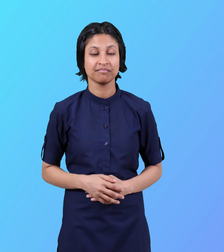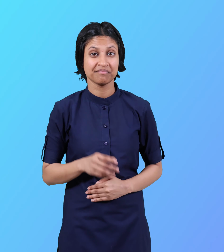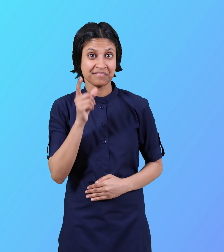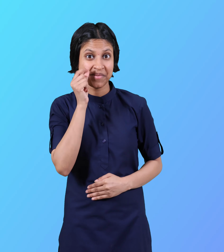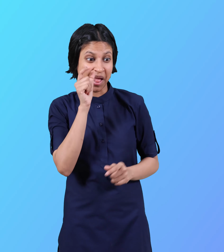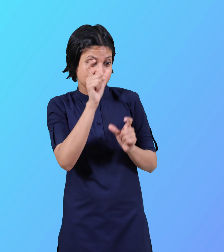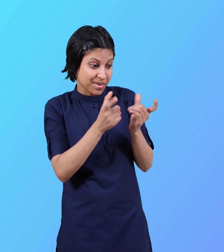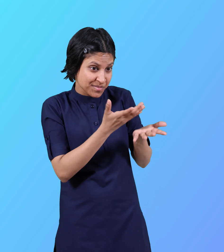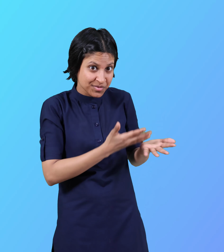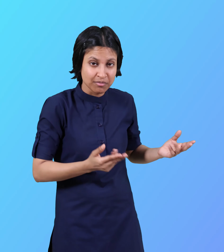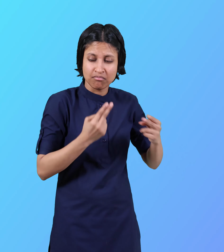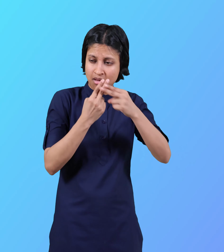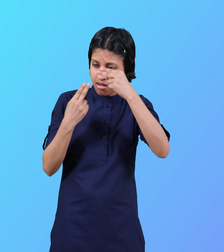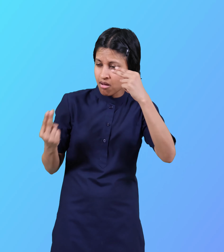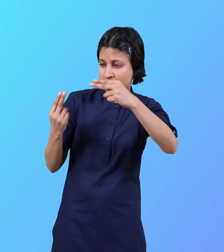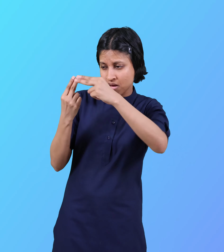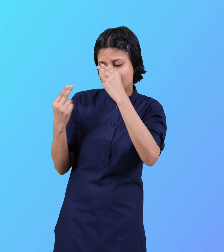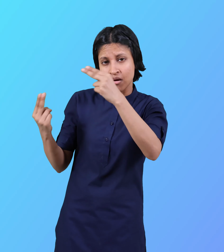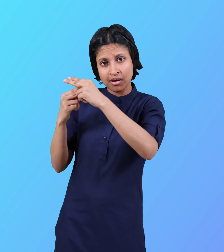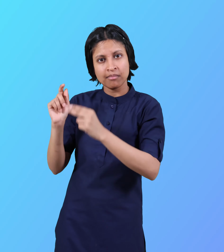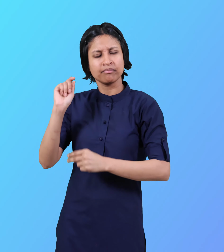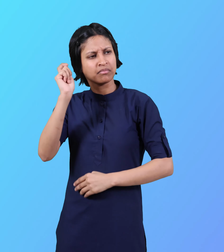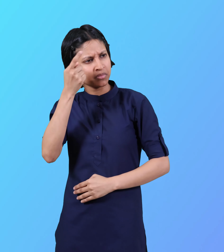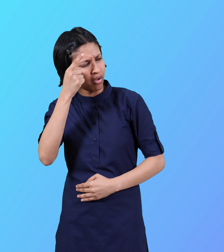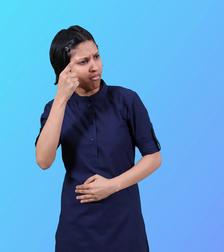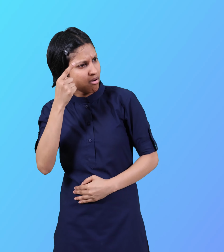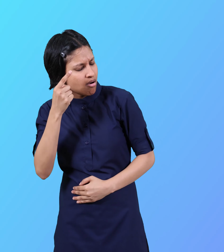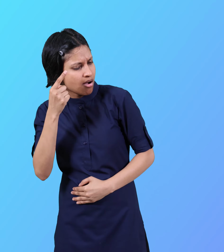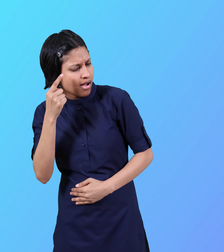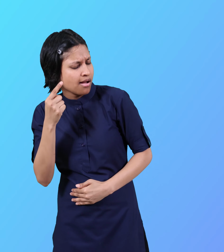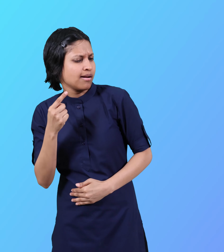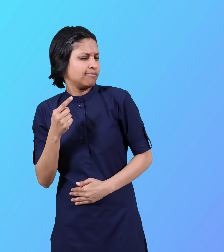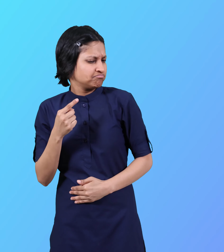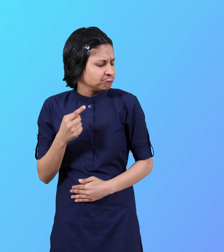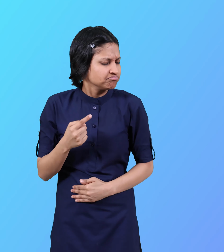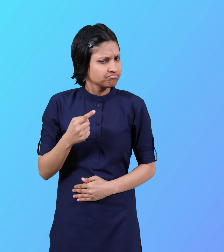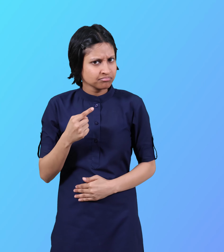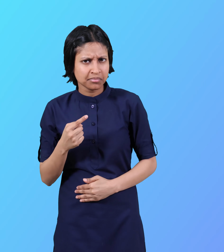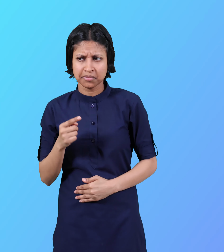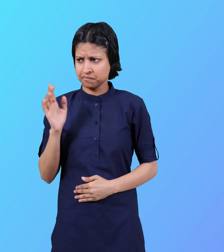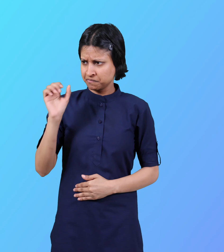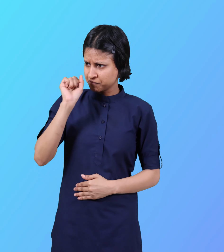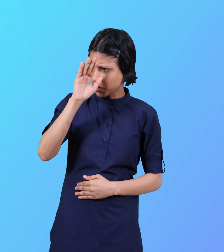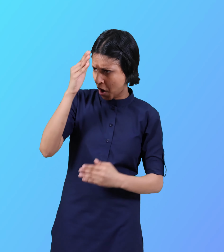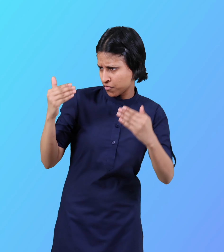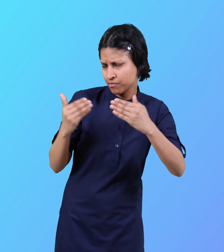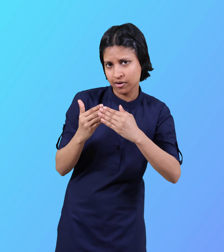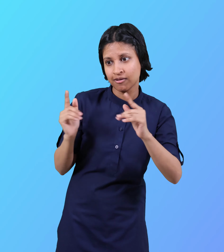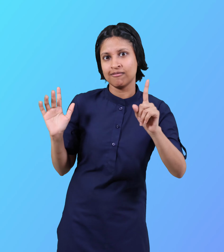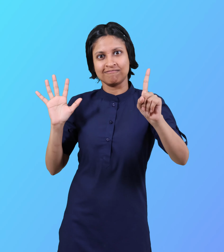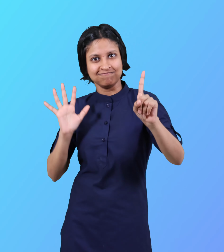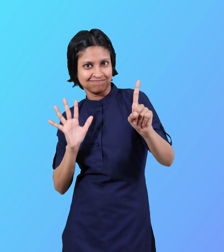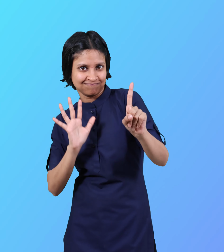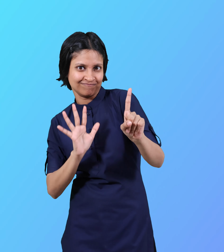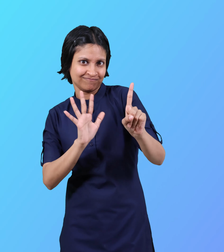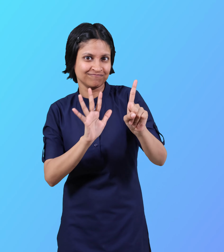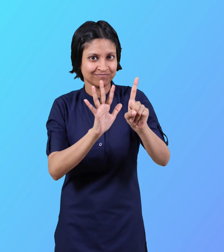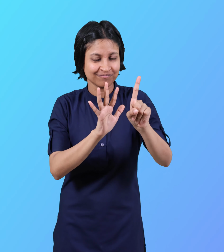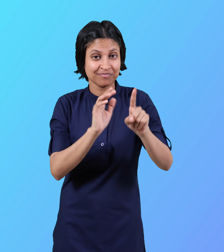Some men heard David talking. They took David to Saul and told him what David had said.